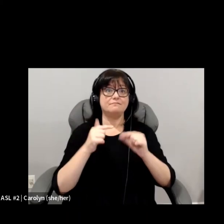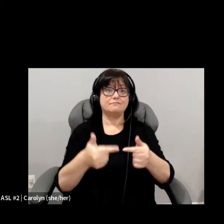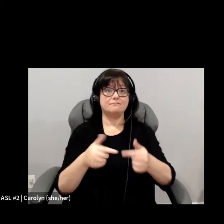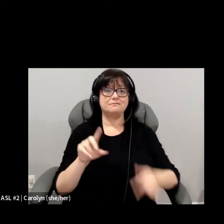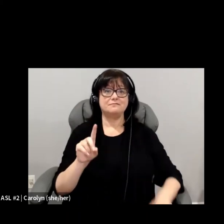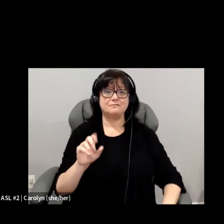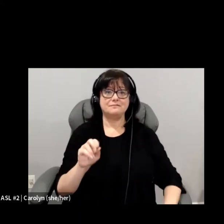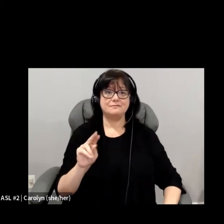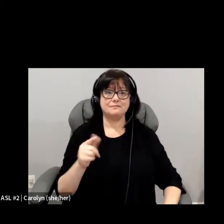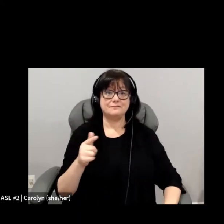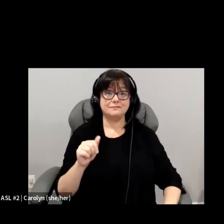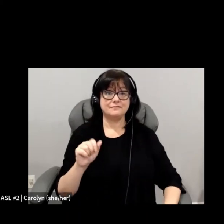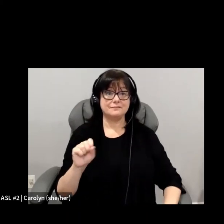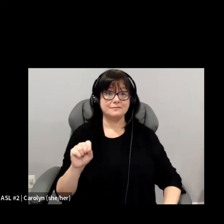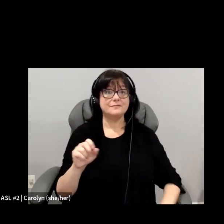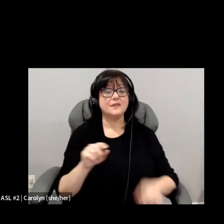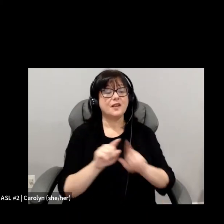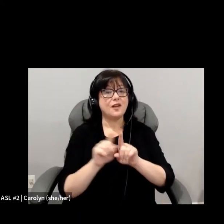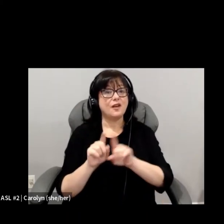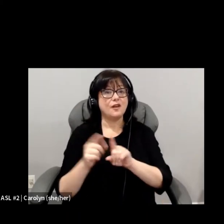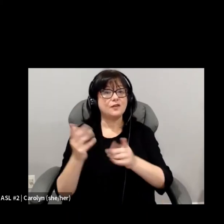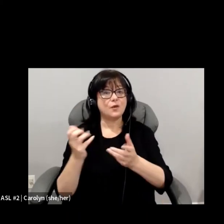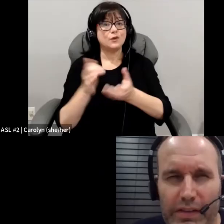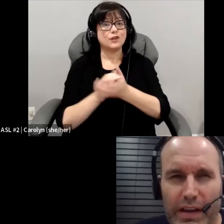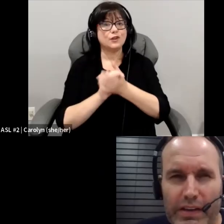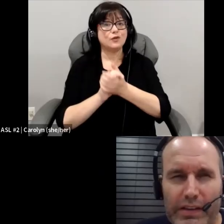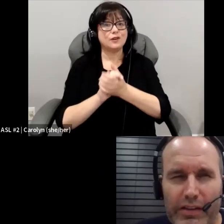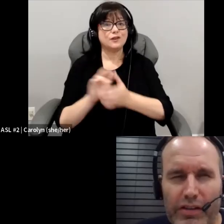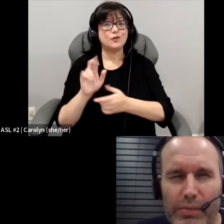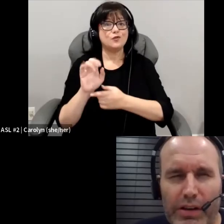I WANT TO CONGRATULATE ROB ON HIS EXCELLENT JOB.